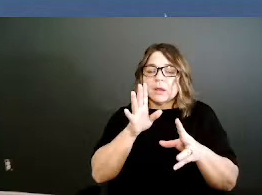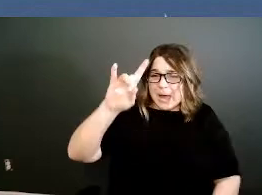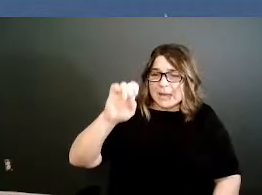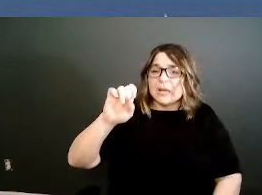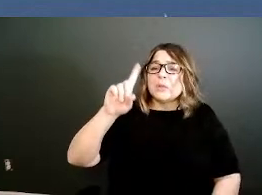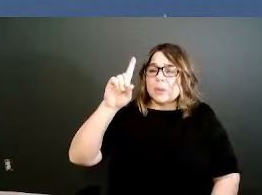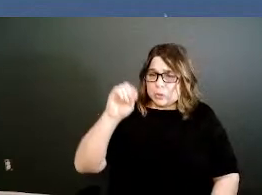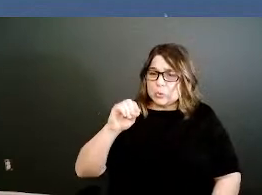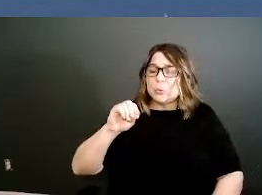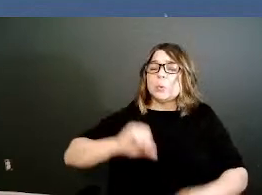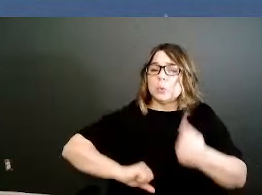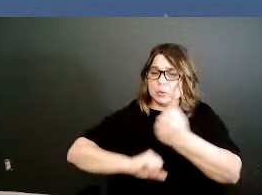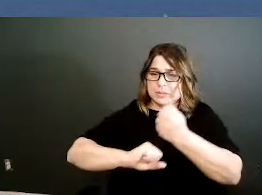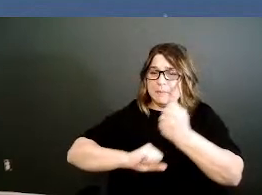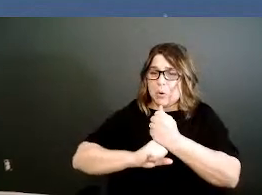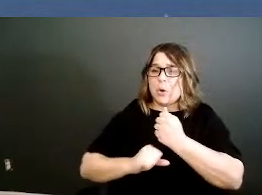HISTORY OF POLICING GOING BACK 150 YEARS AND THAT SINCE